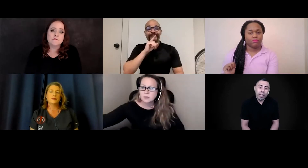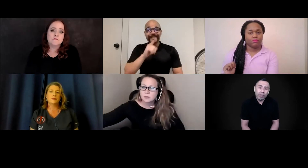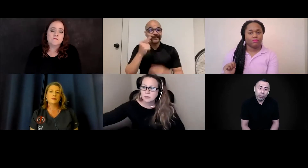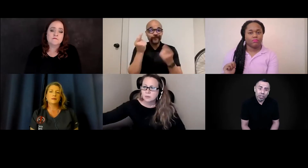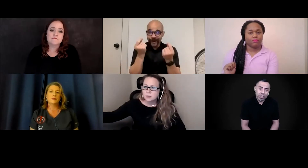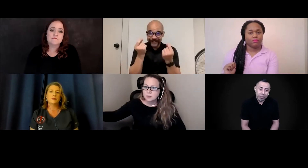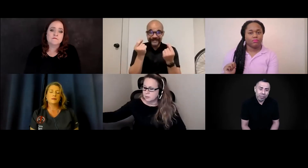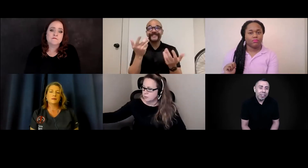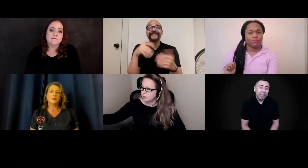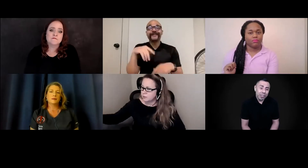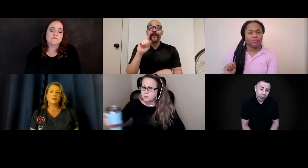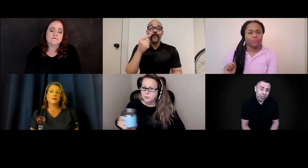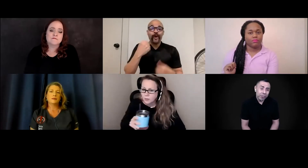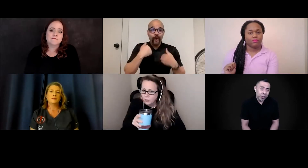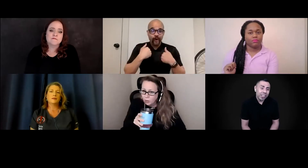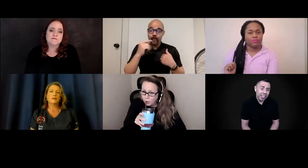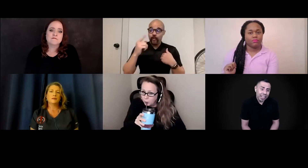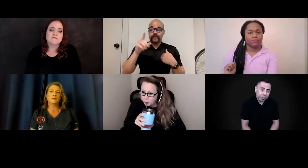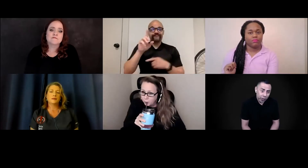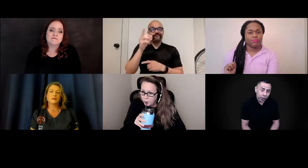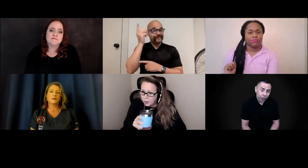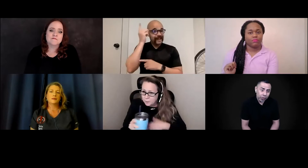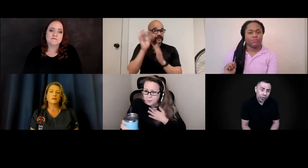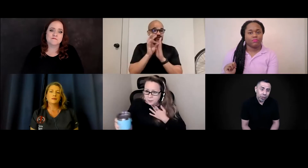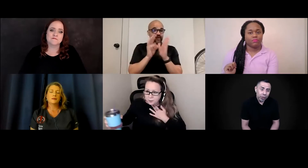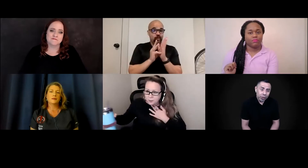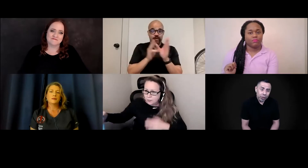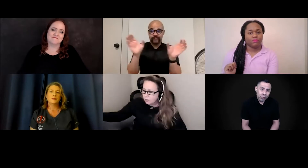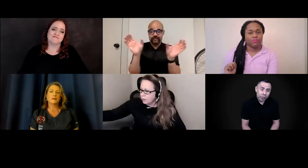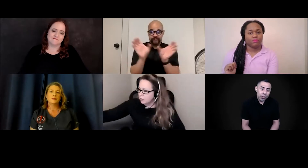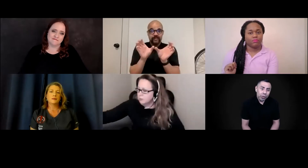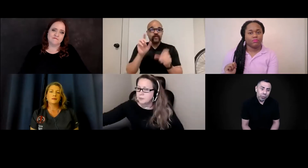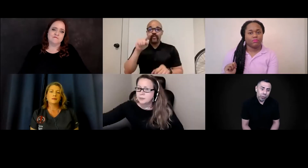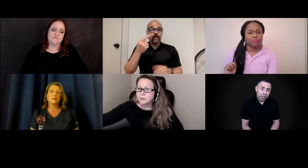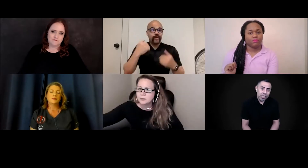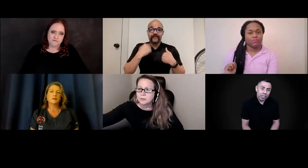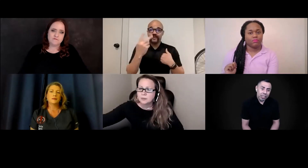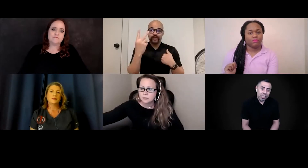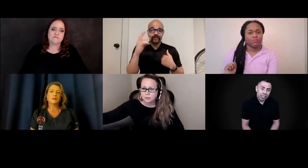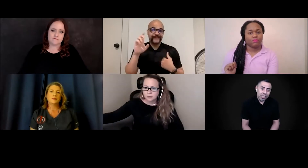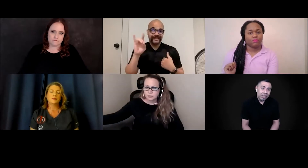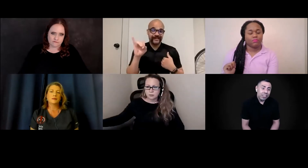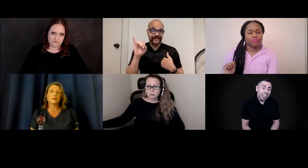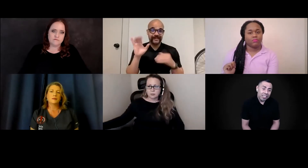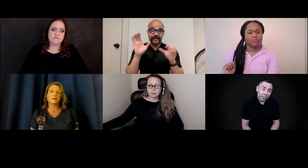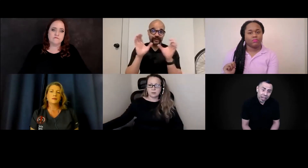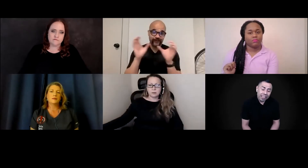What I do with that information is of course to focus on the next barrier, which is the